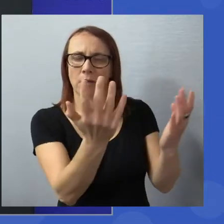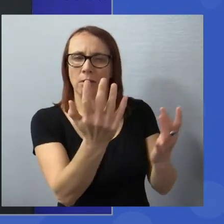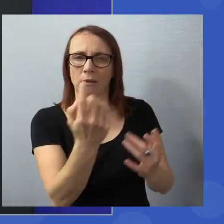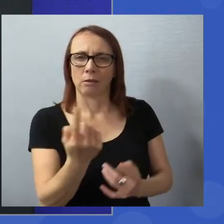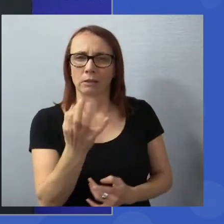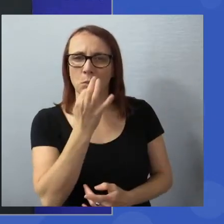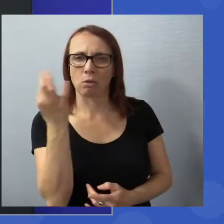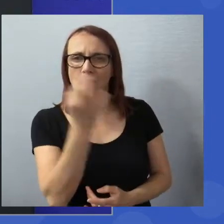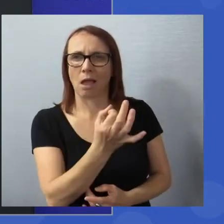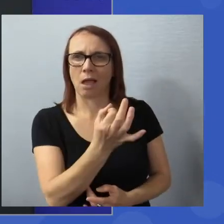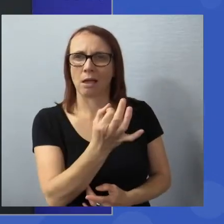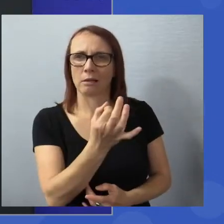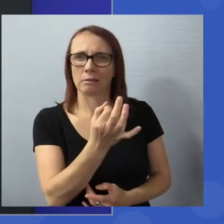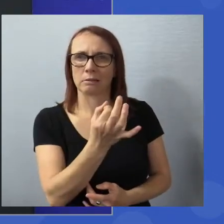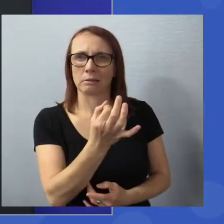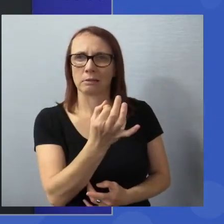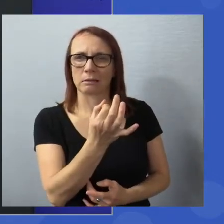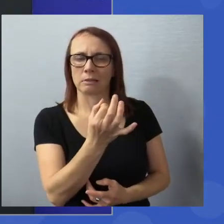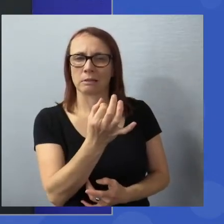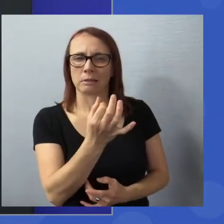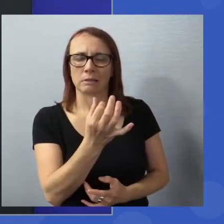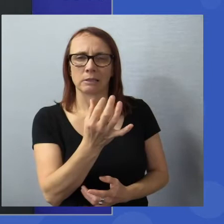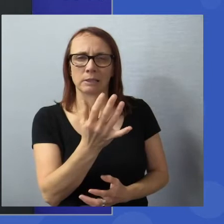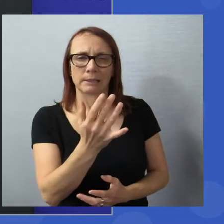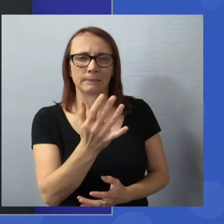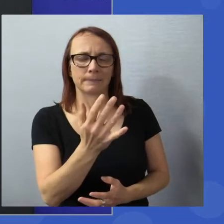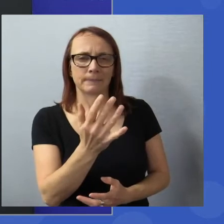thinking from up in this corner of the room a man who said that as